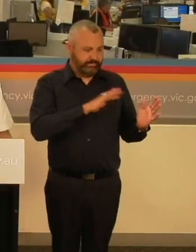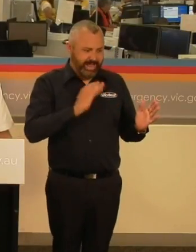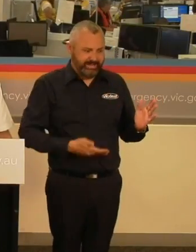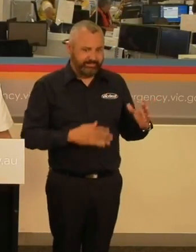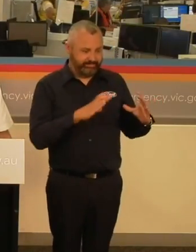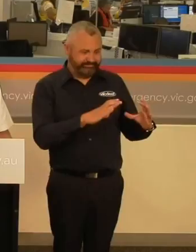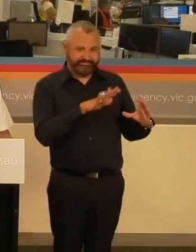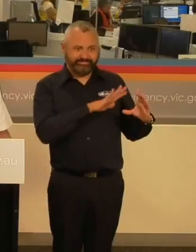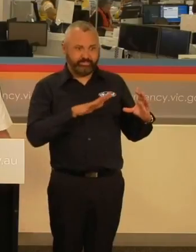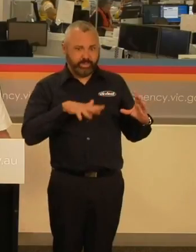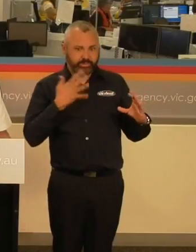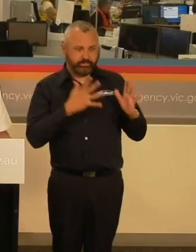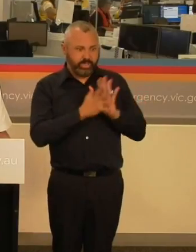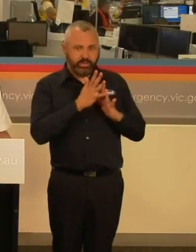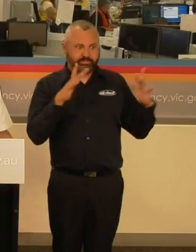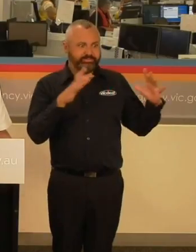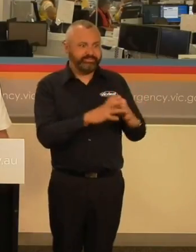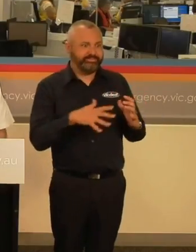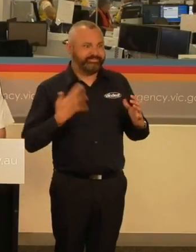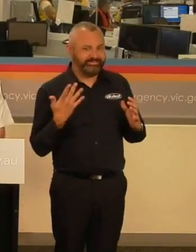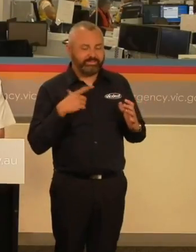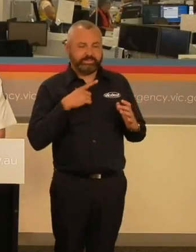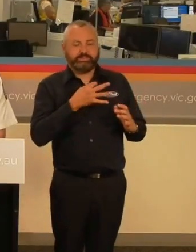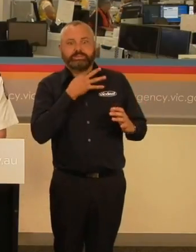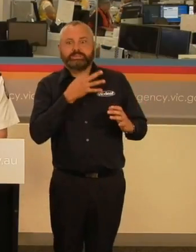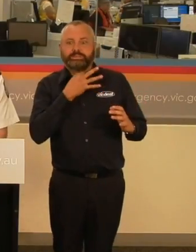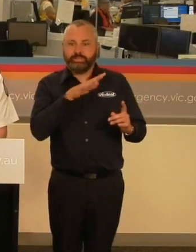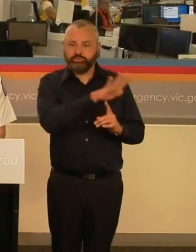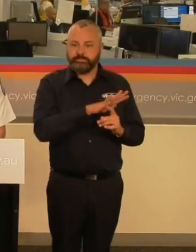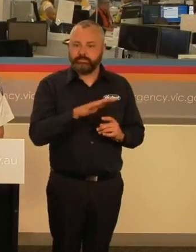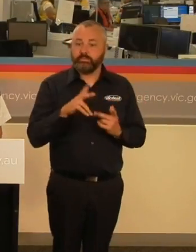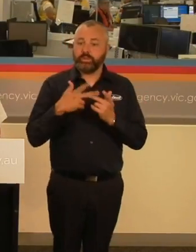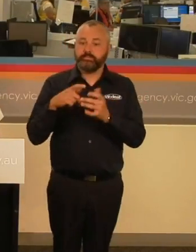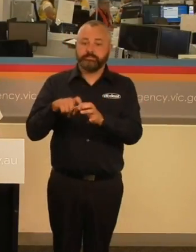and also the Fire Brigades are attuned to that issue. No they're the only two